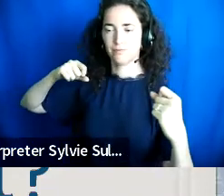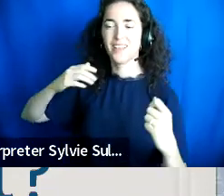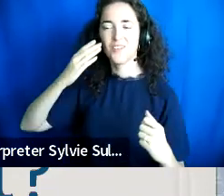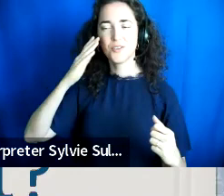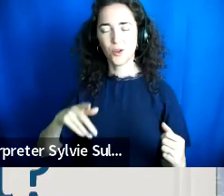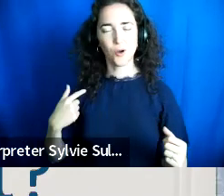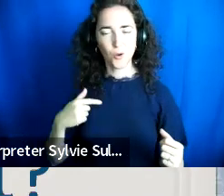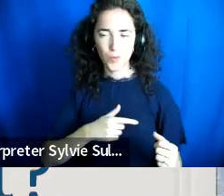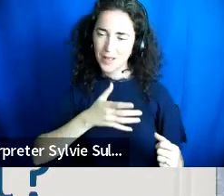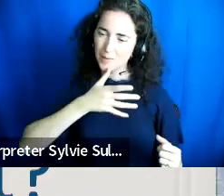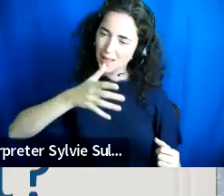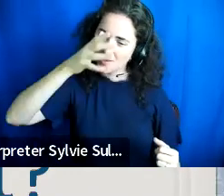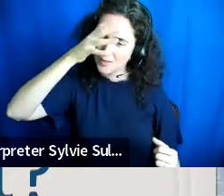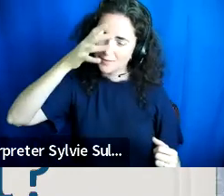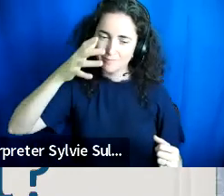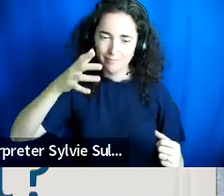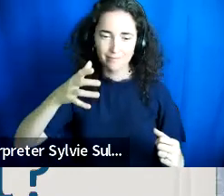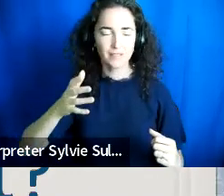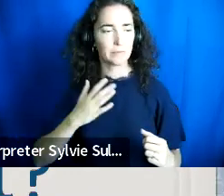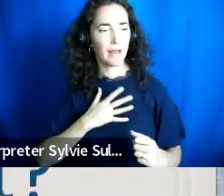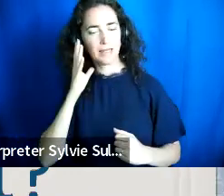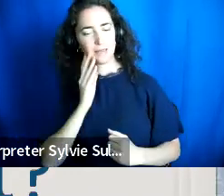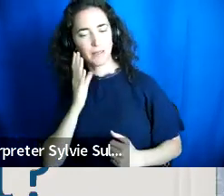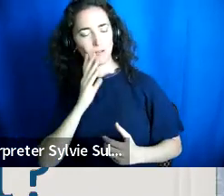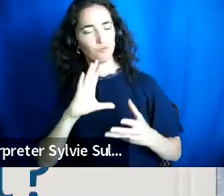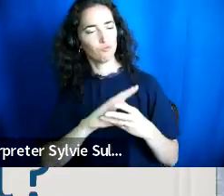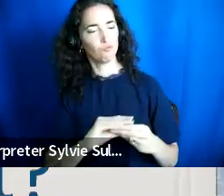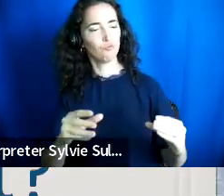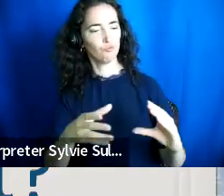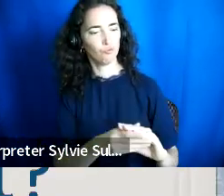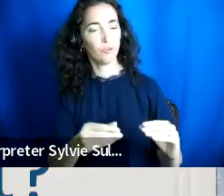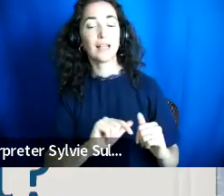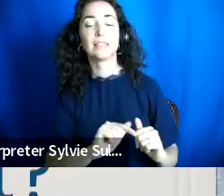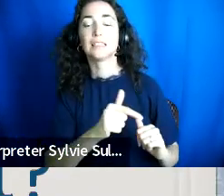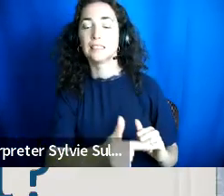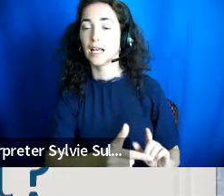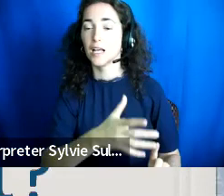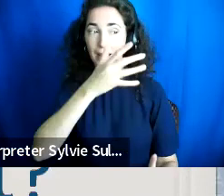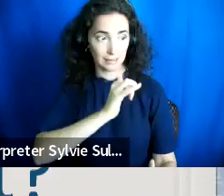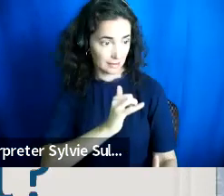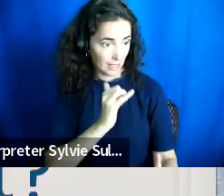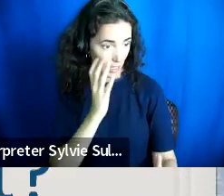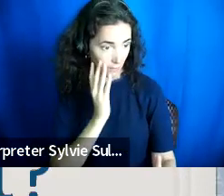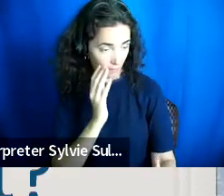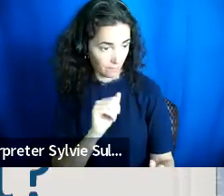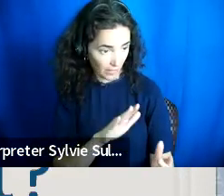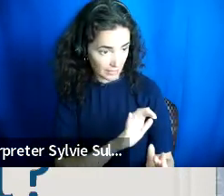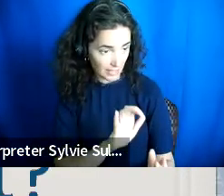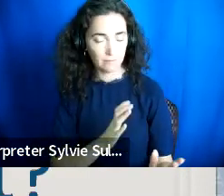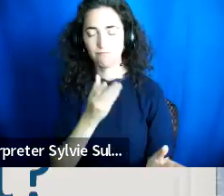experiences, and we would just want to help other parents who come behind us. And that's what a katie and our parent connections will help.